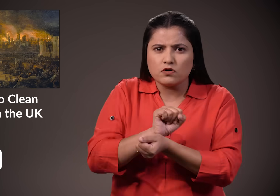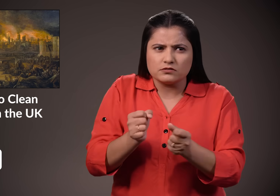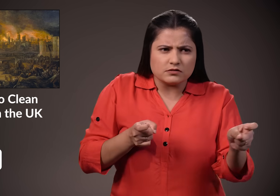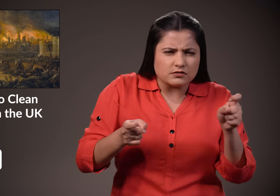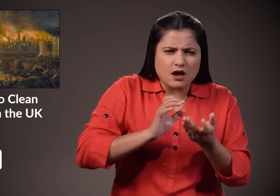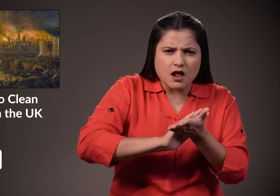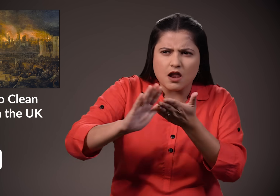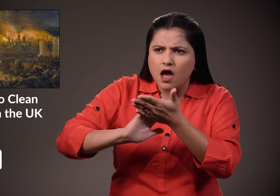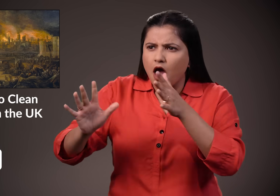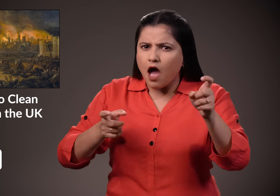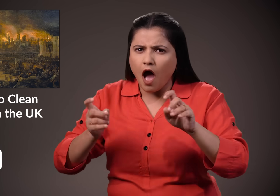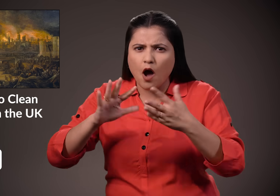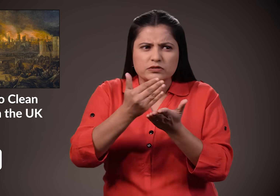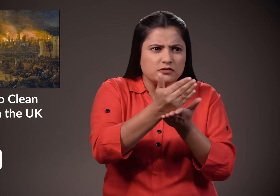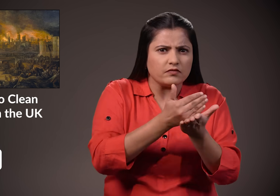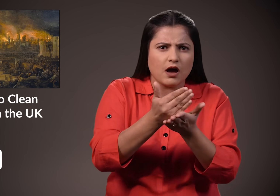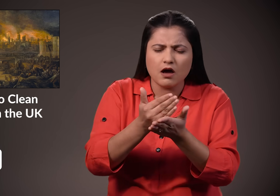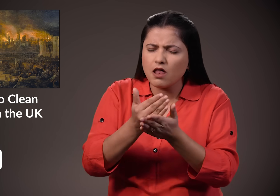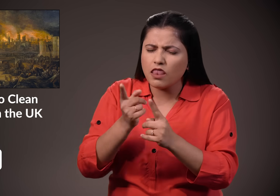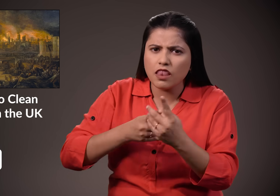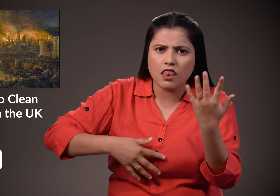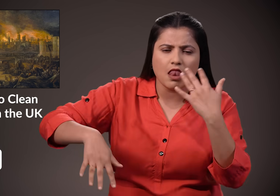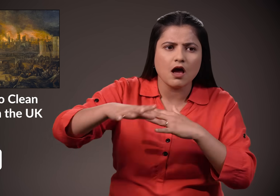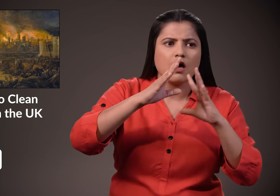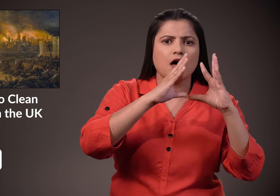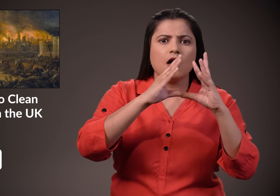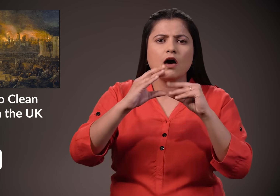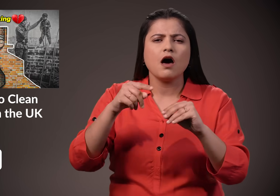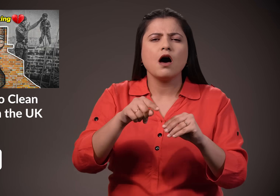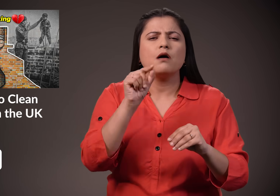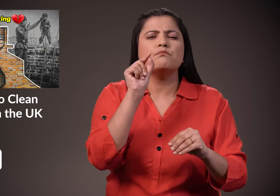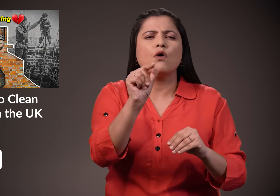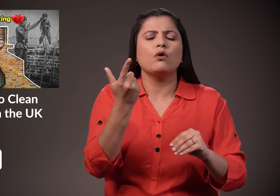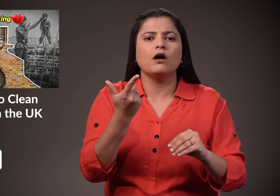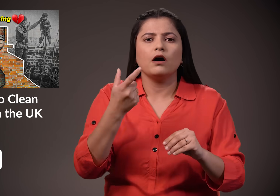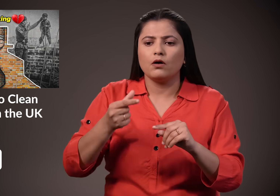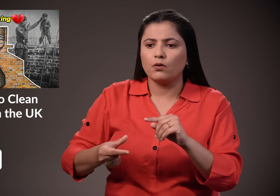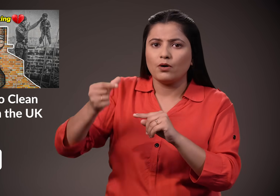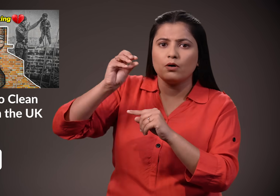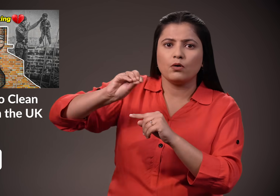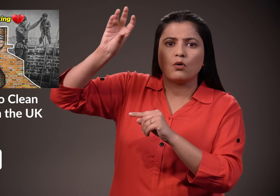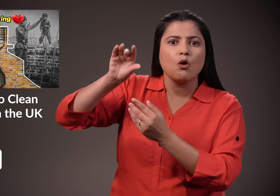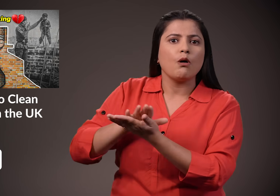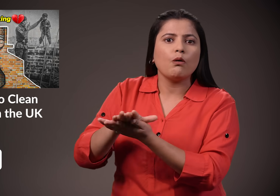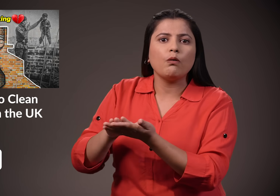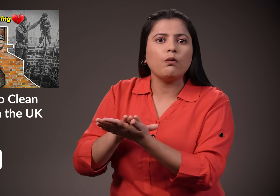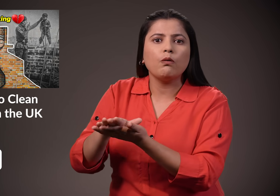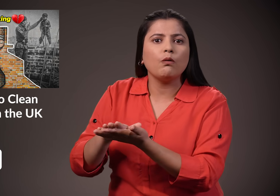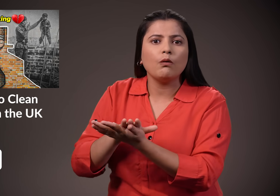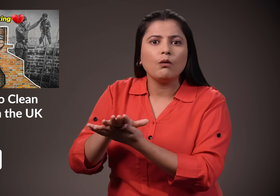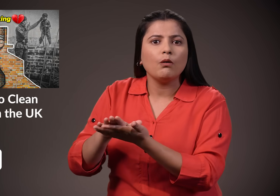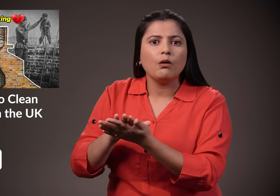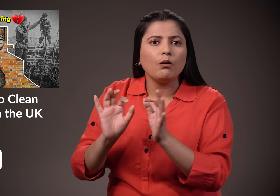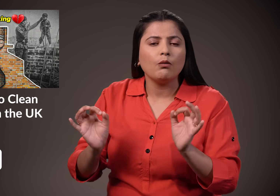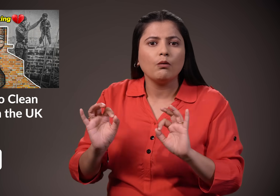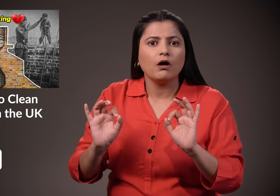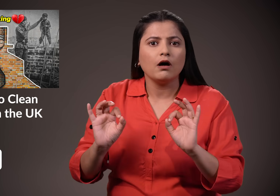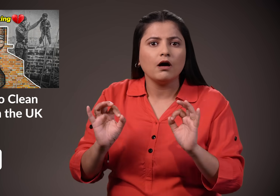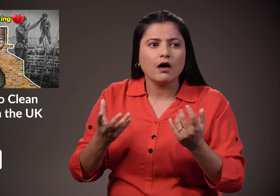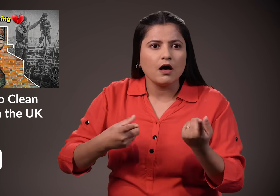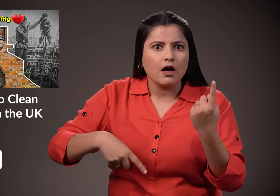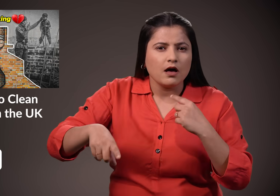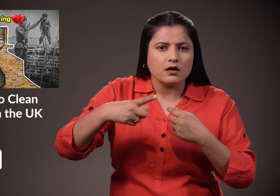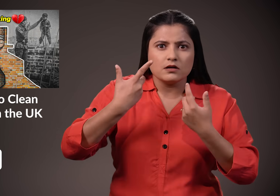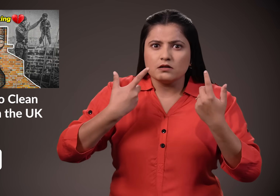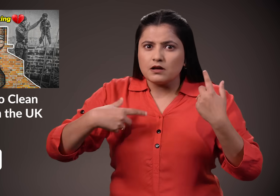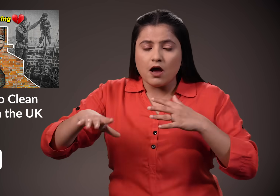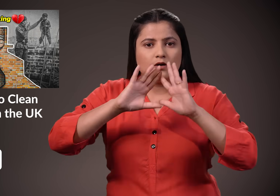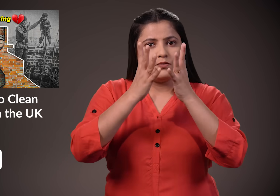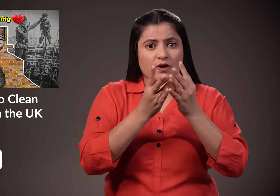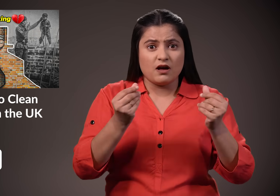The absence of chimneys in some buildings posed a significant challenge for the authorities to control the fire.